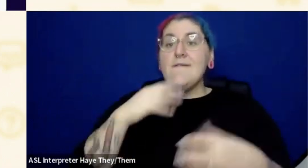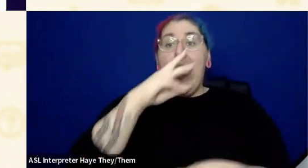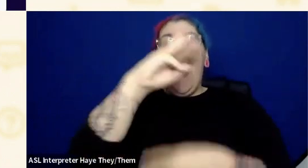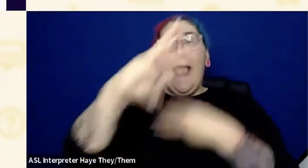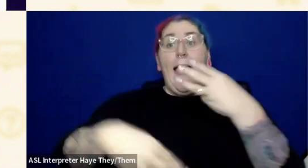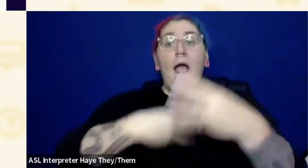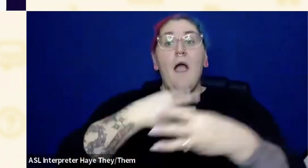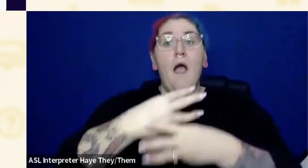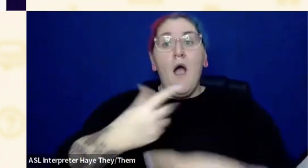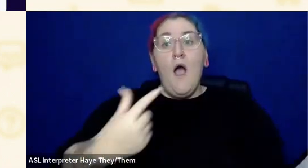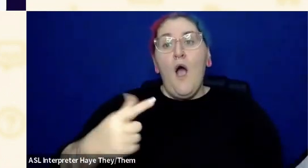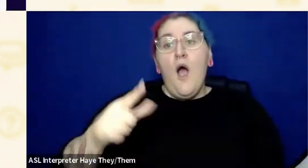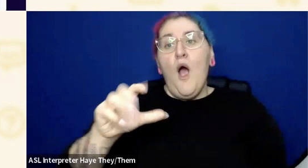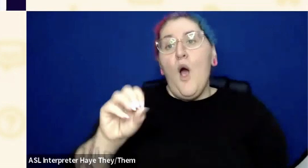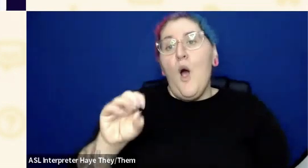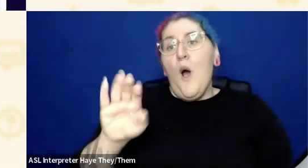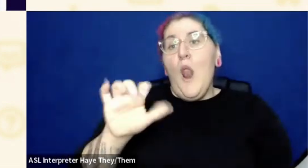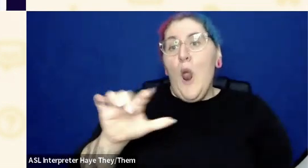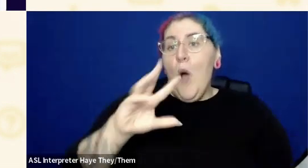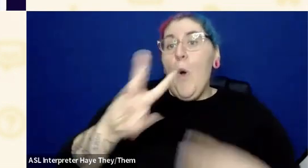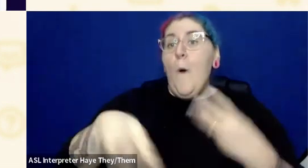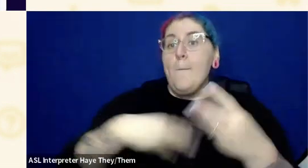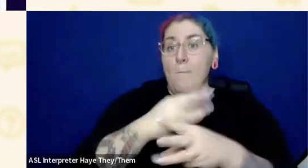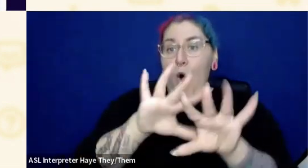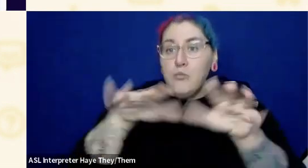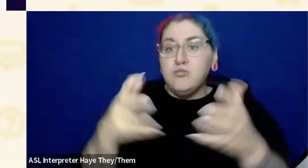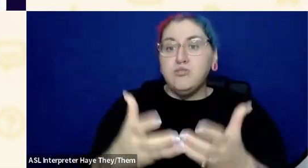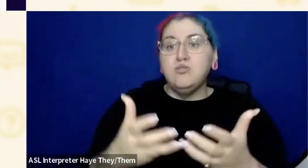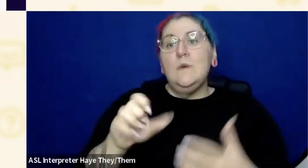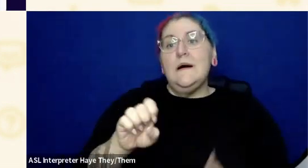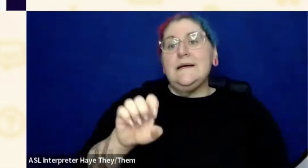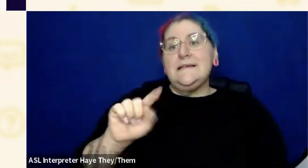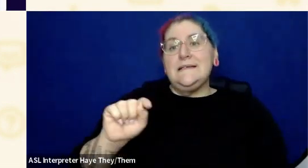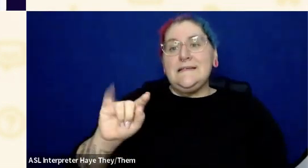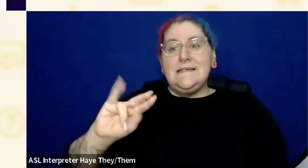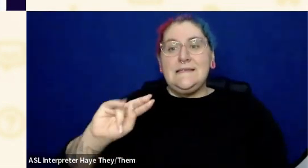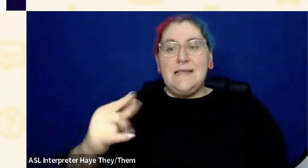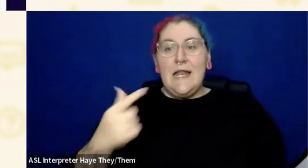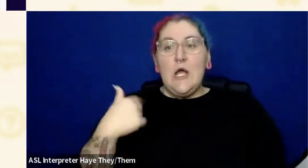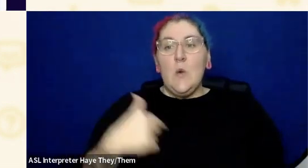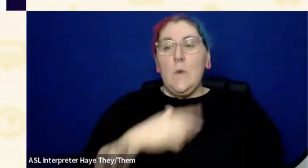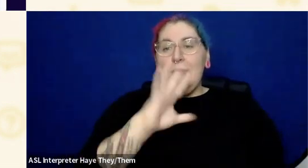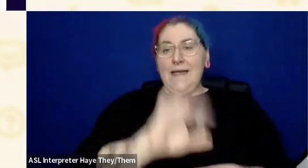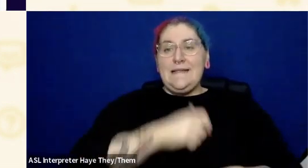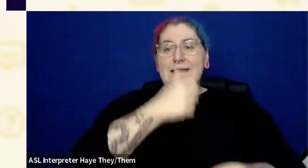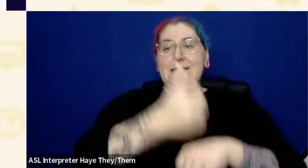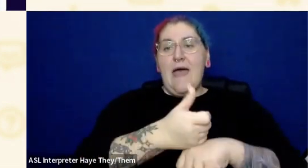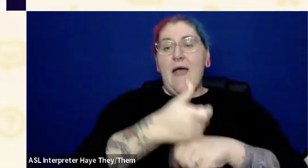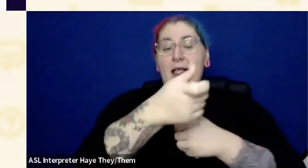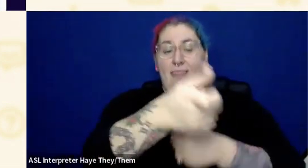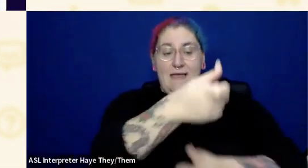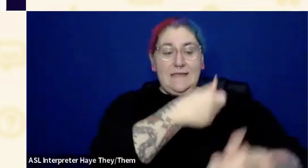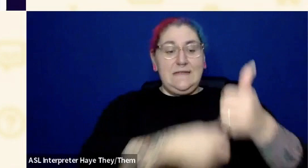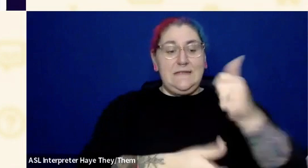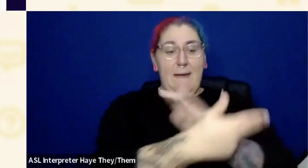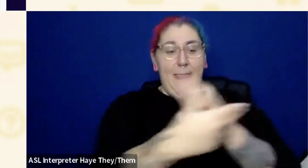So we can set the sub-label placement to be below or above the inputs.